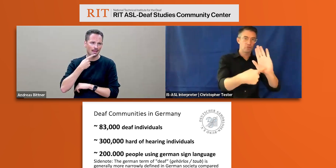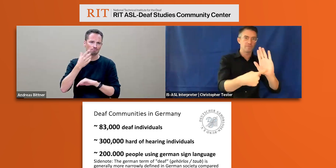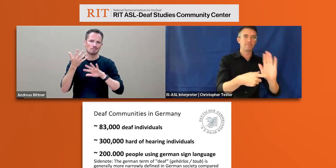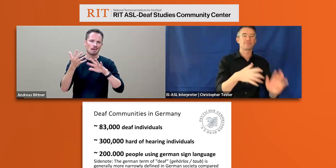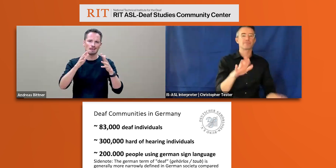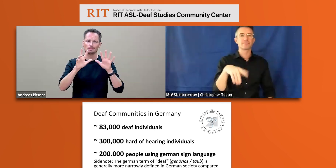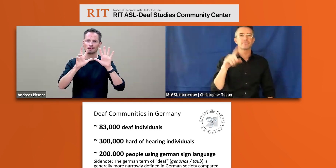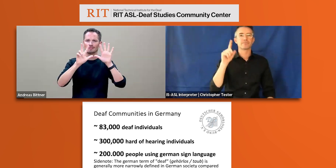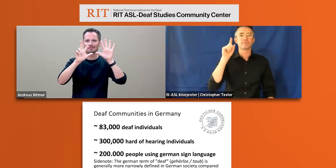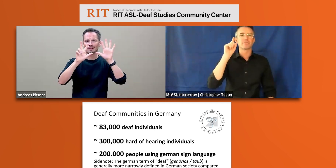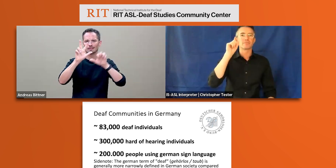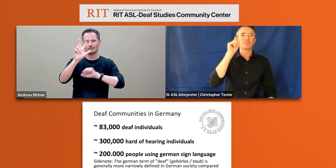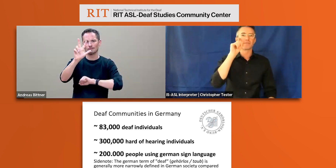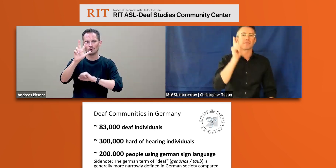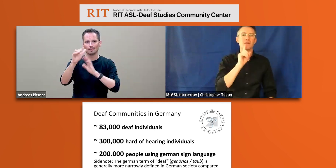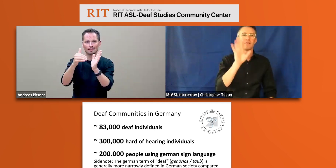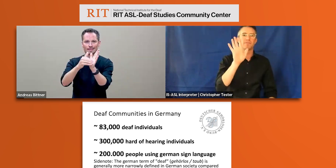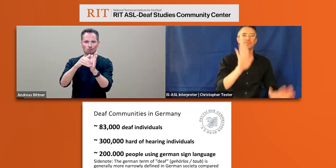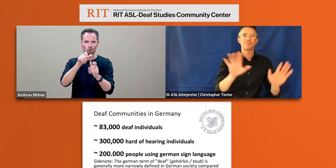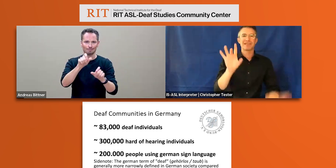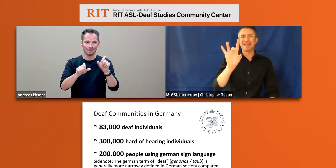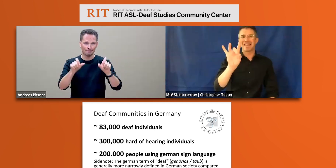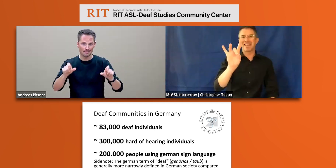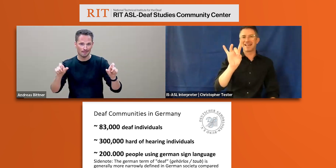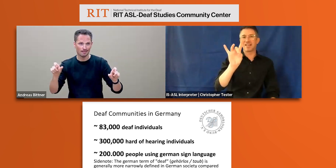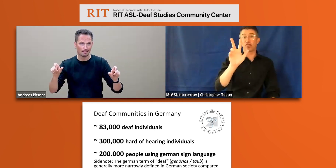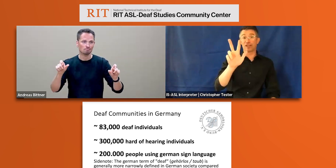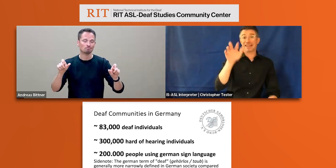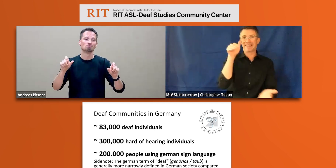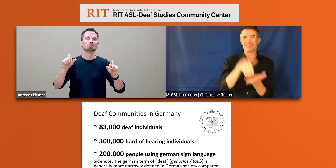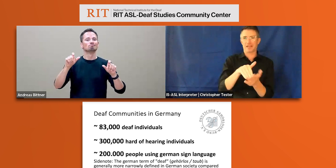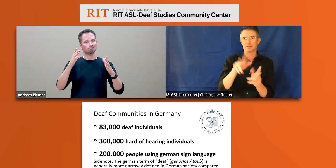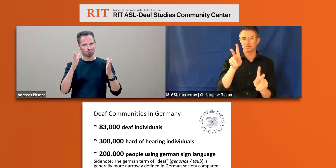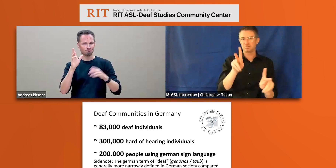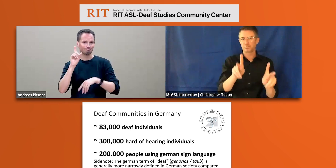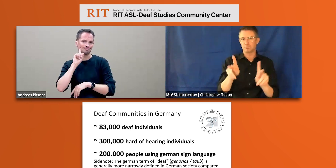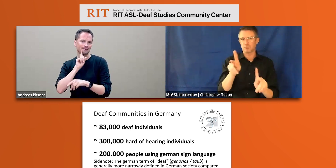Um, hopefully you all are able to see the numbers on the screen.